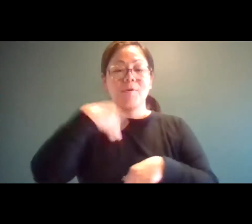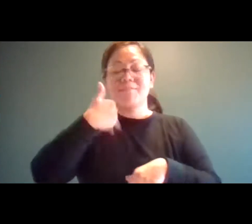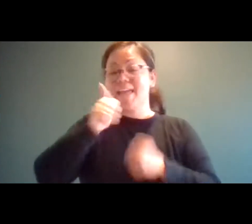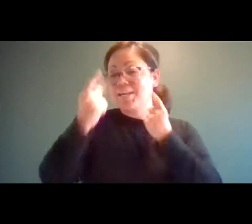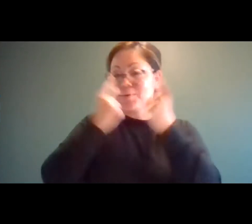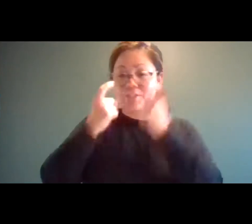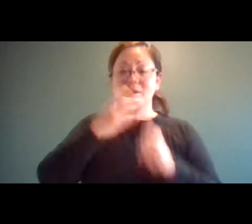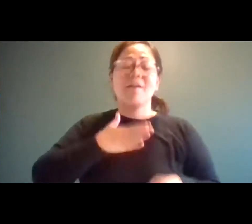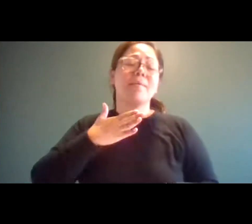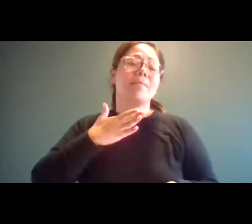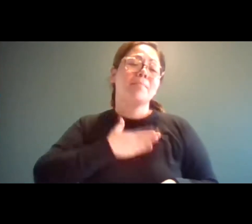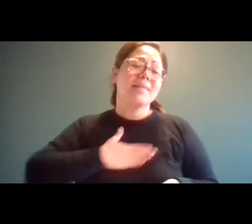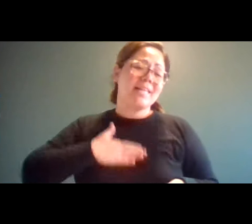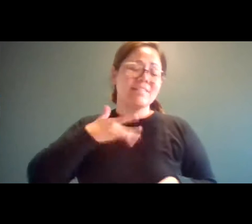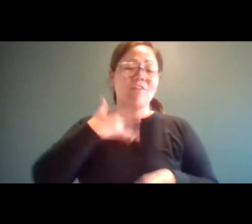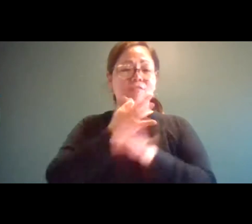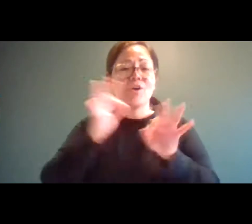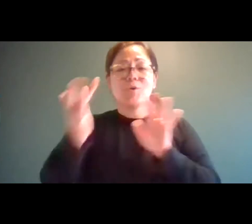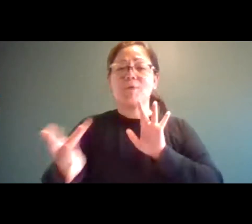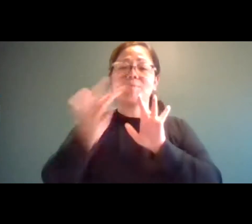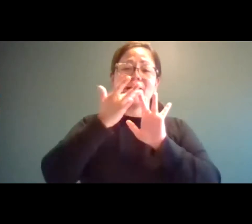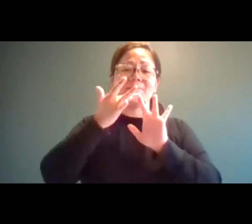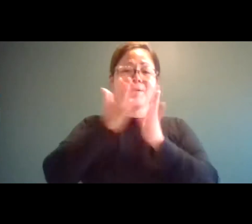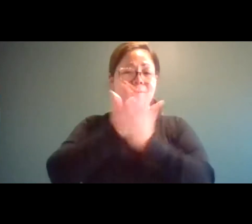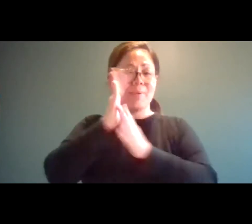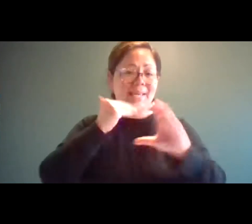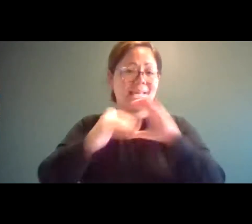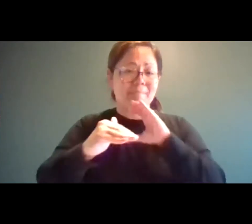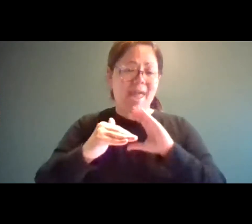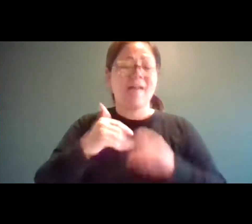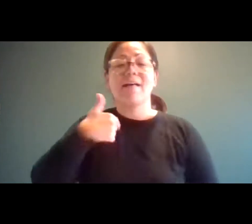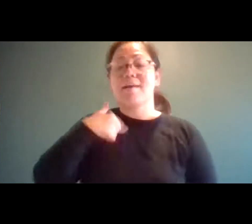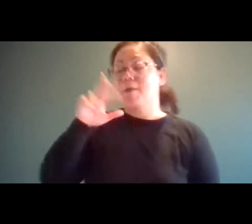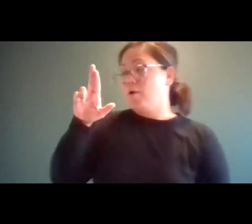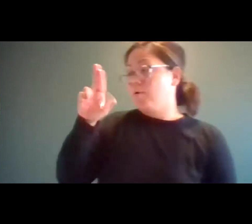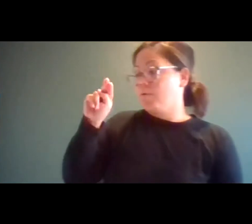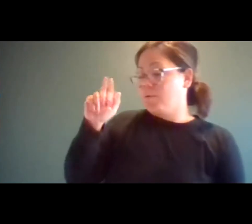please feel free to reach me by email. I'm Una, UNA@LUNA360.com.